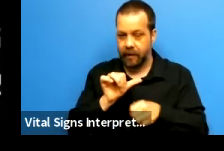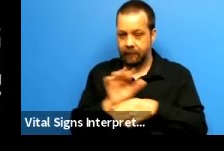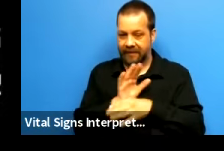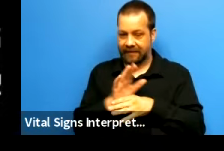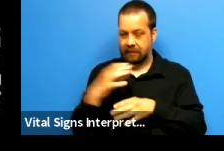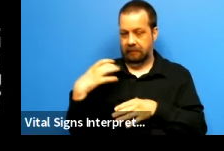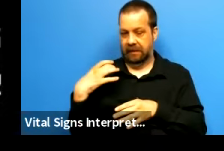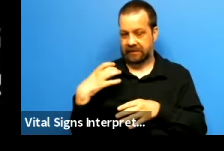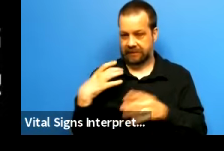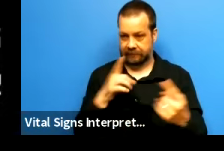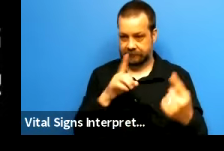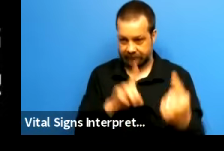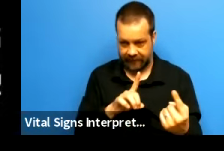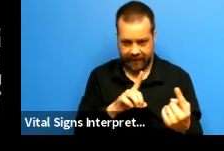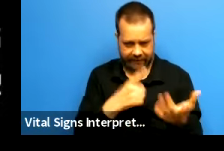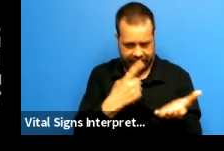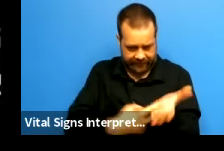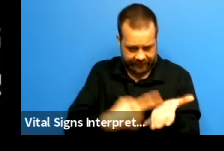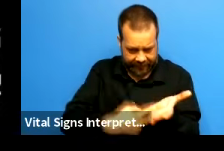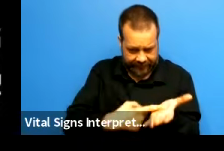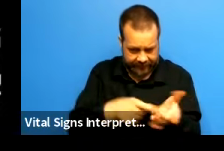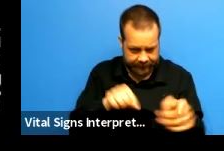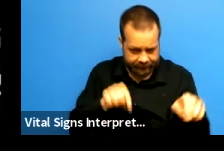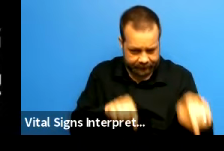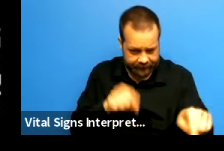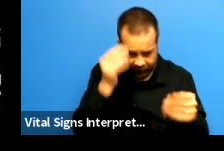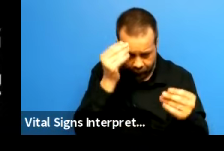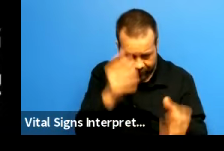for that employee to be able to continue to do their job.